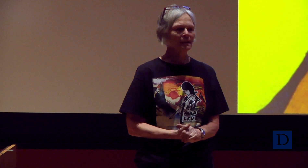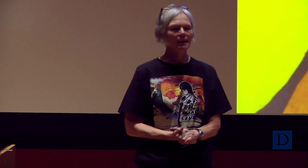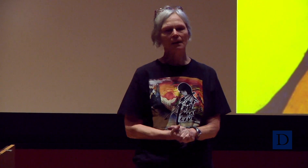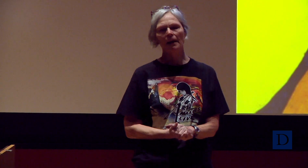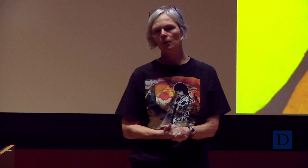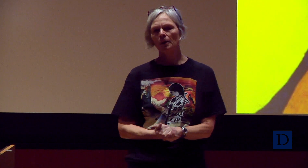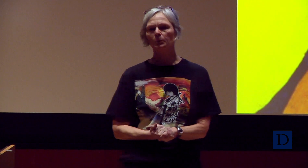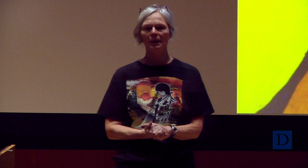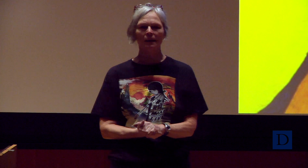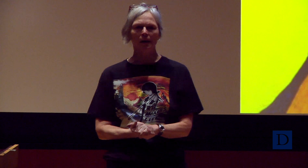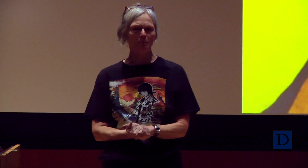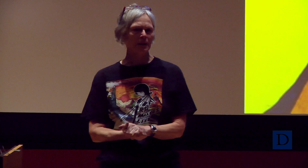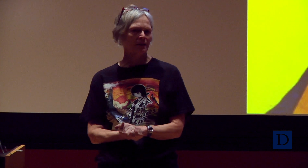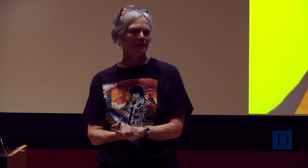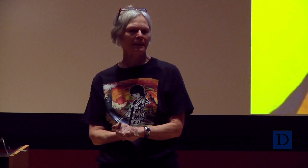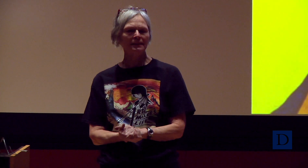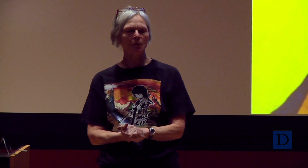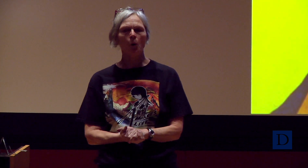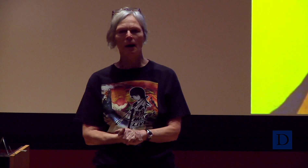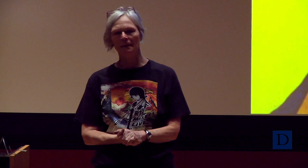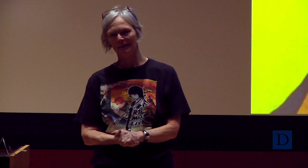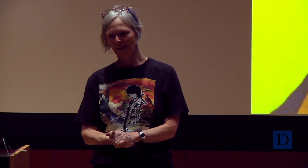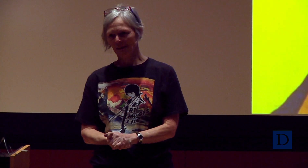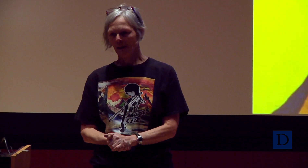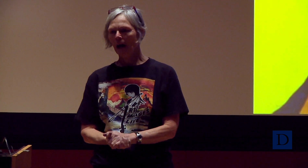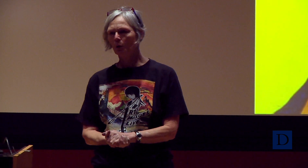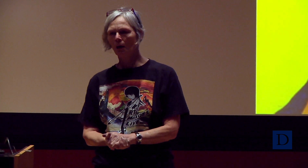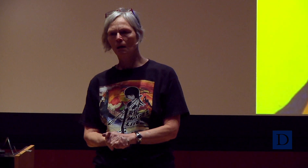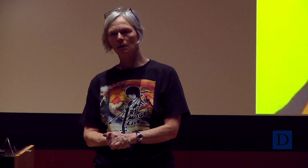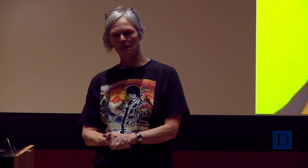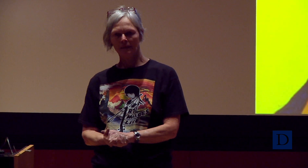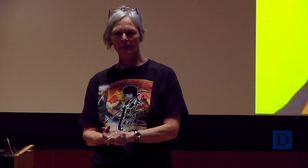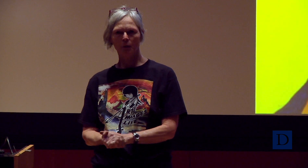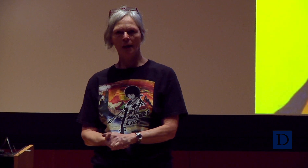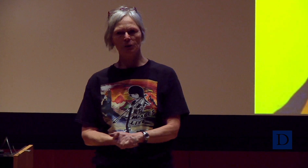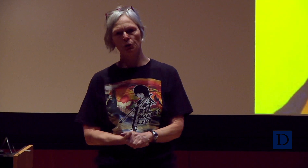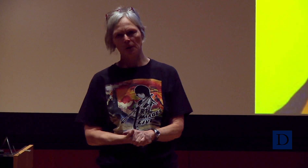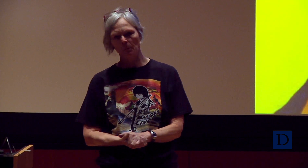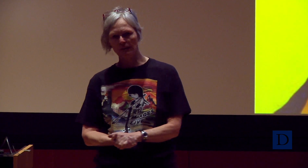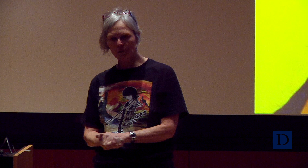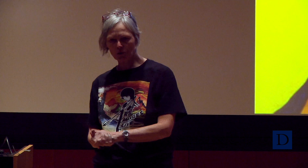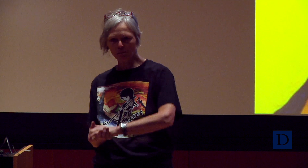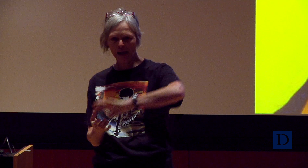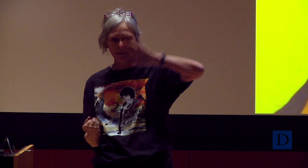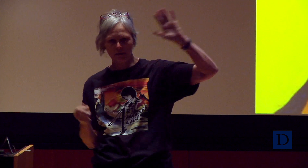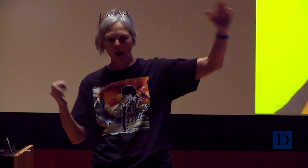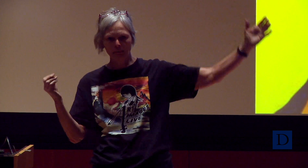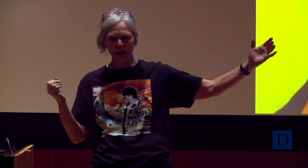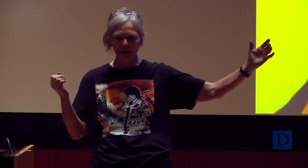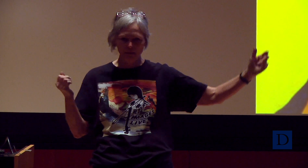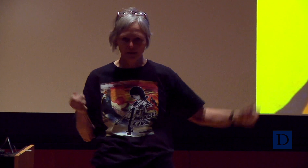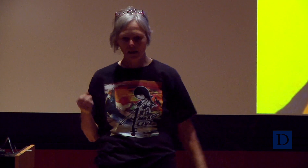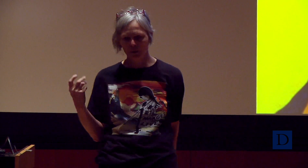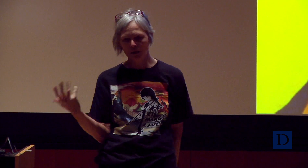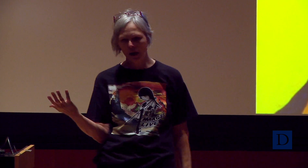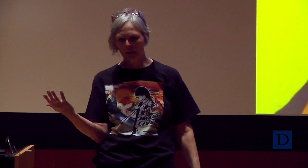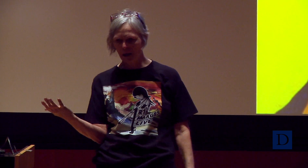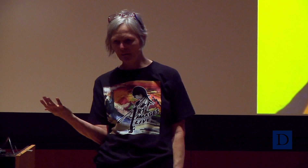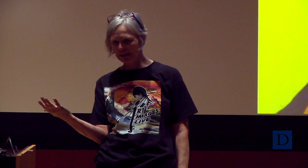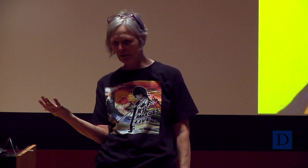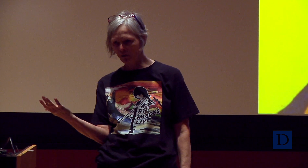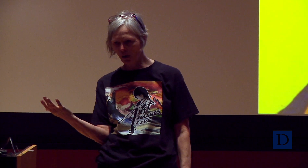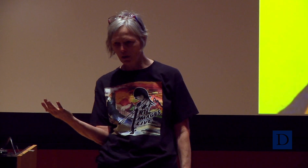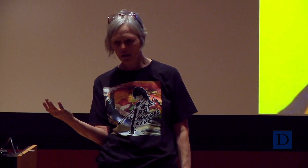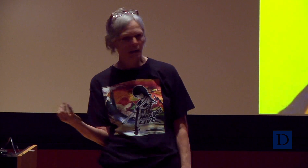And I only bring it up because he’s the one I would call when I was doing my first live painting. I was hired by Festifall.